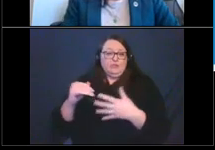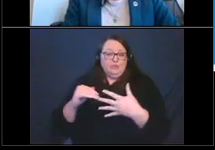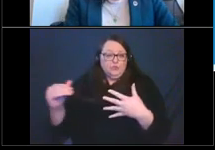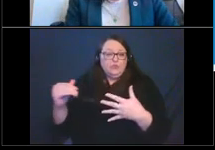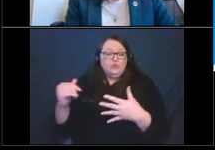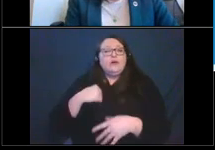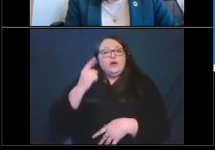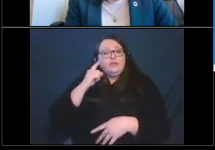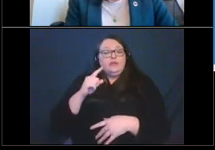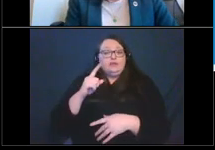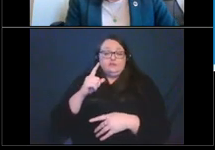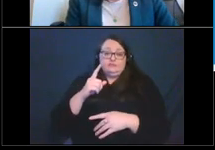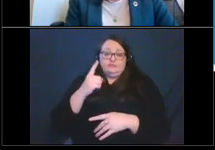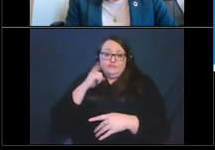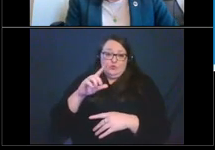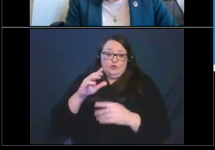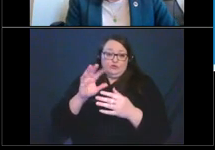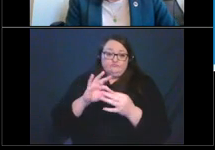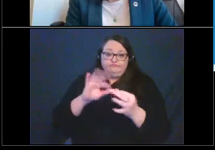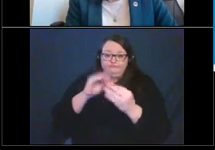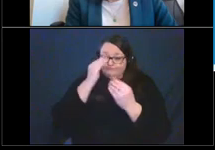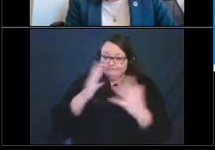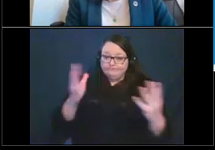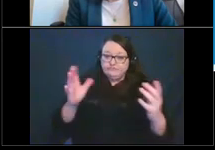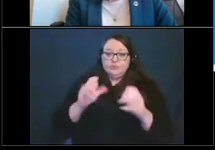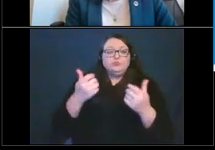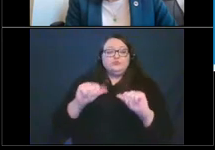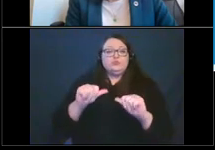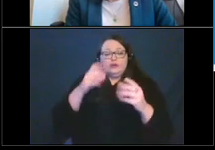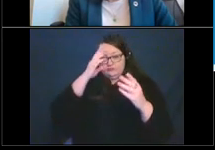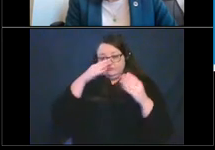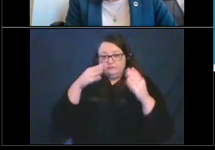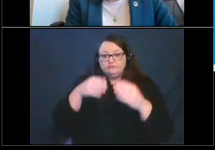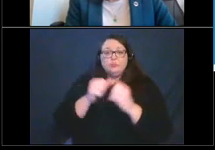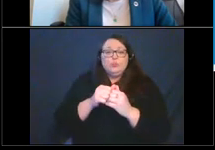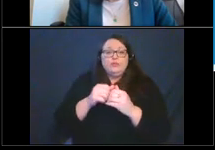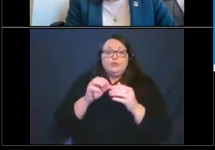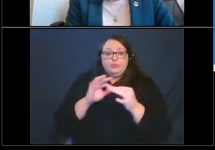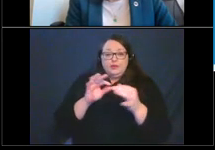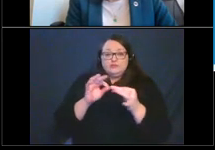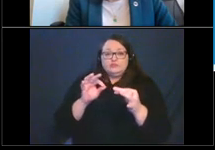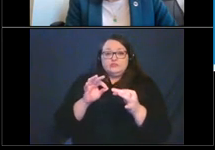to, you know, the groups that you're trying to target with that messaging who can take actions,